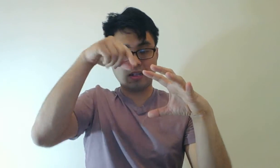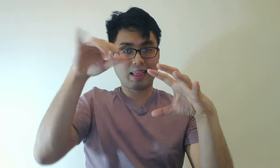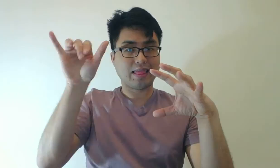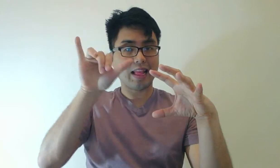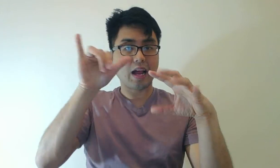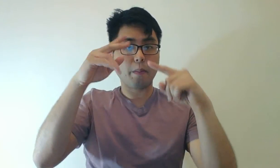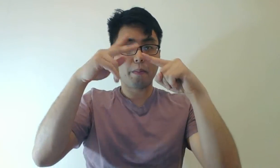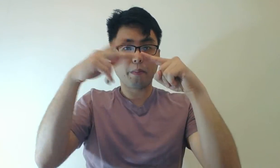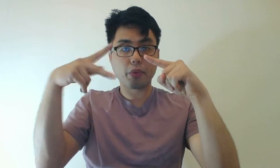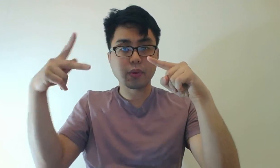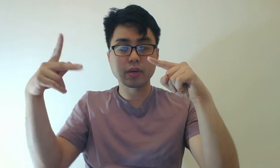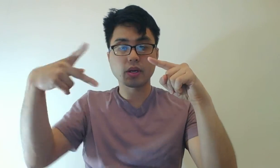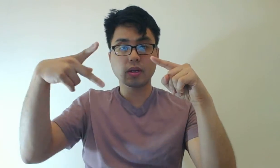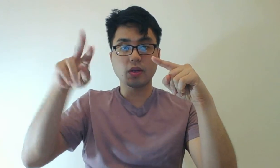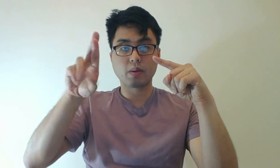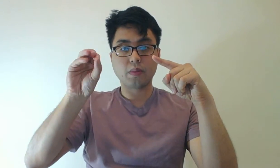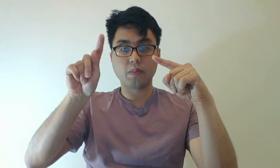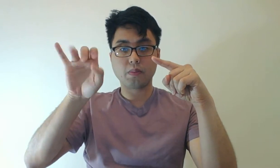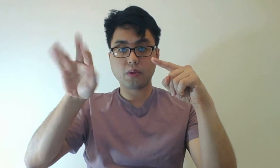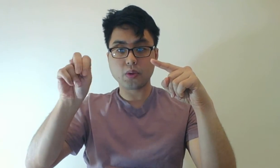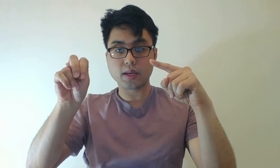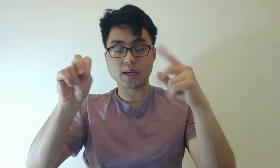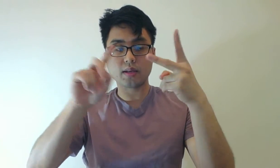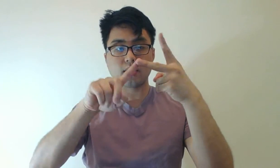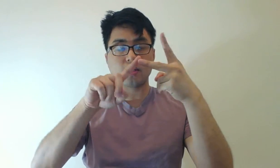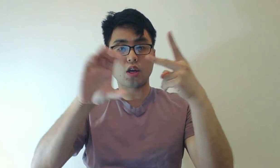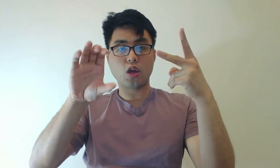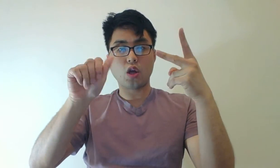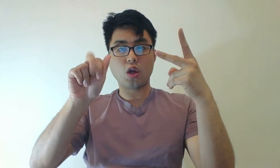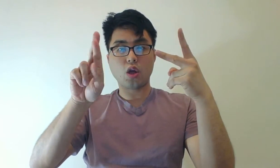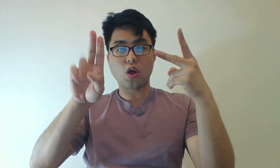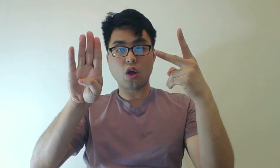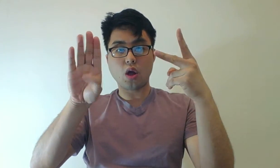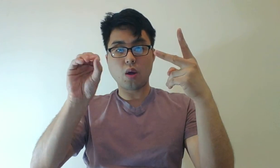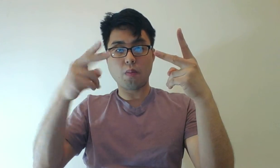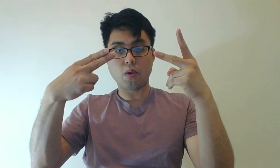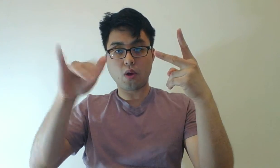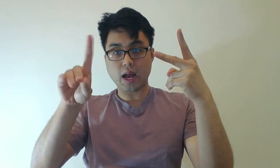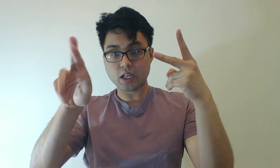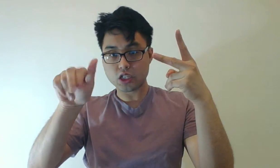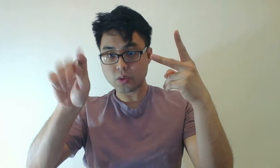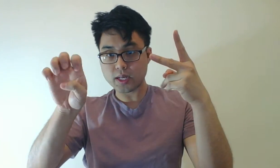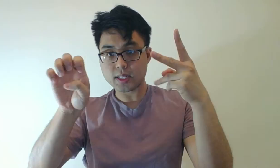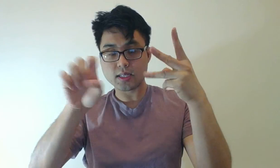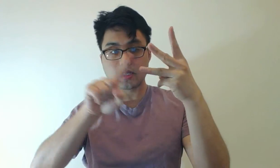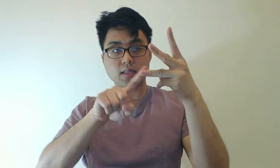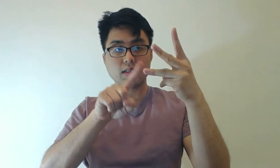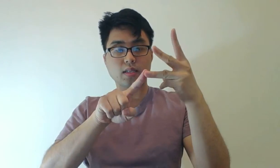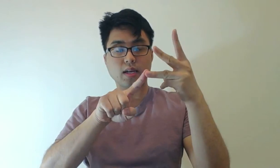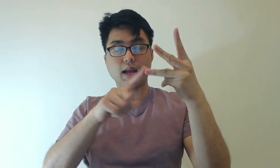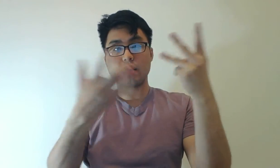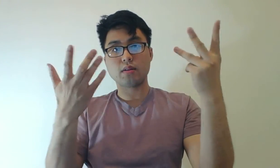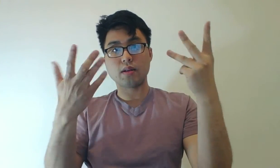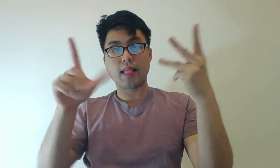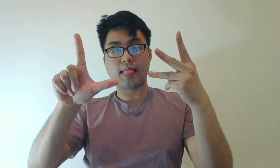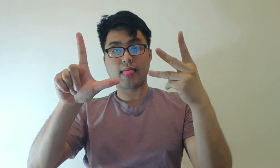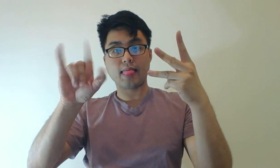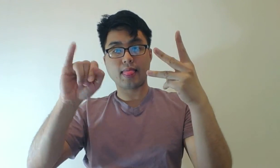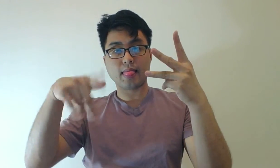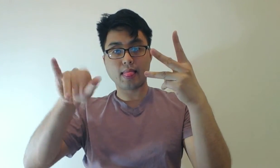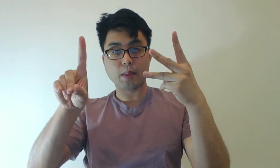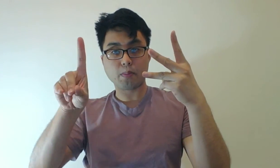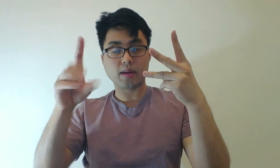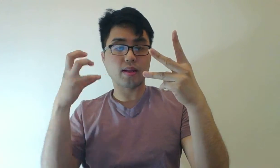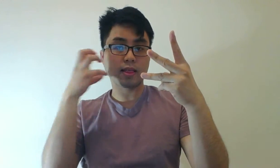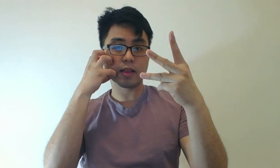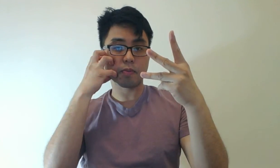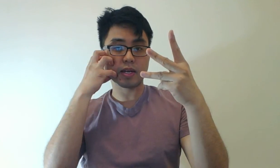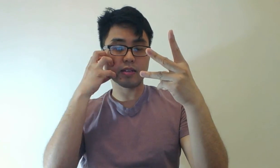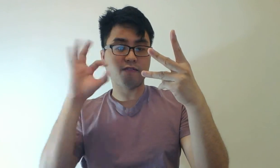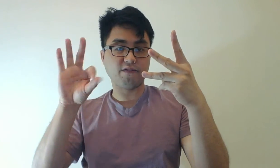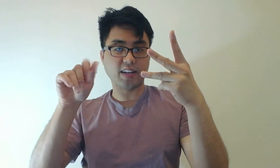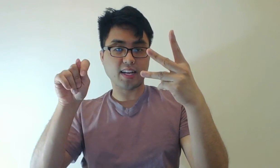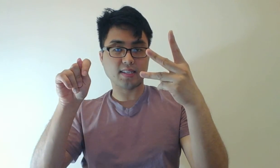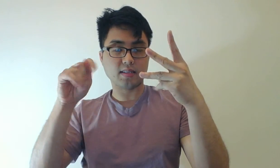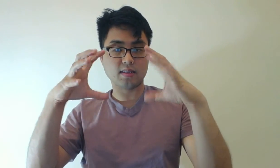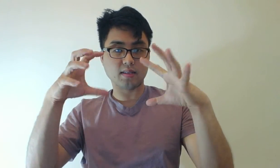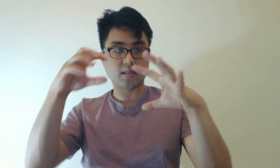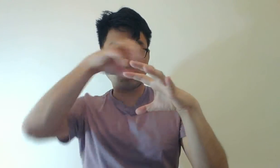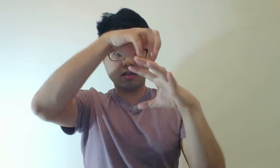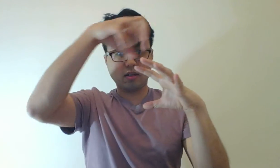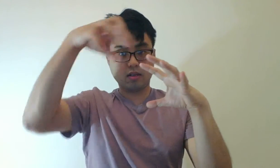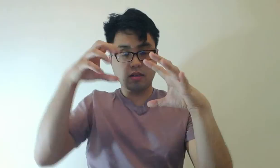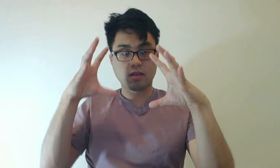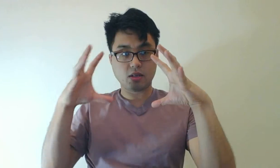like protein, carbohydrate, lipid fat on cell surface